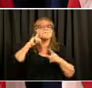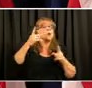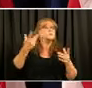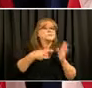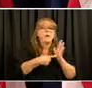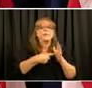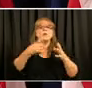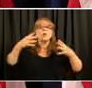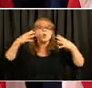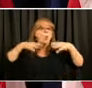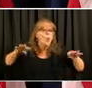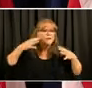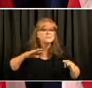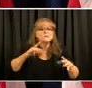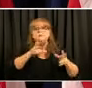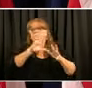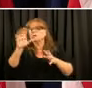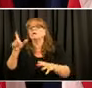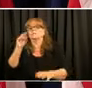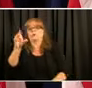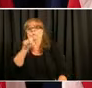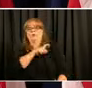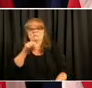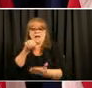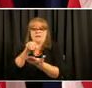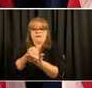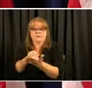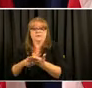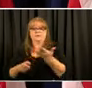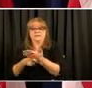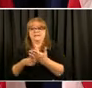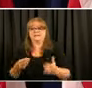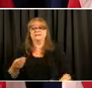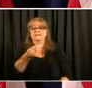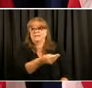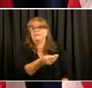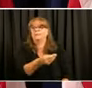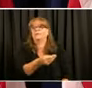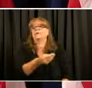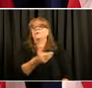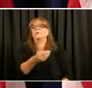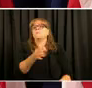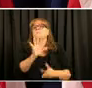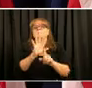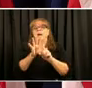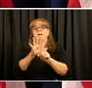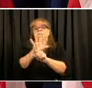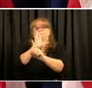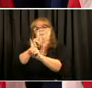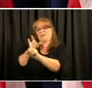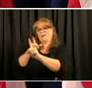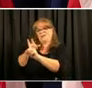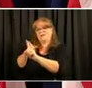it's more about the super spreader events than the people than the person who has it um really